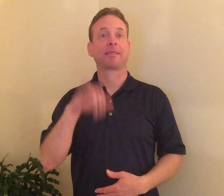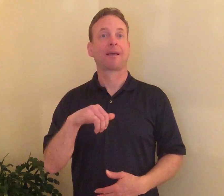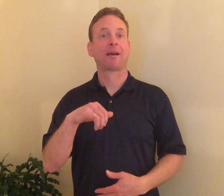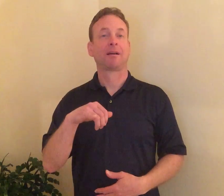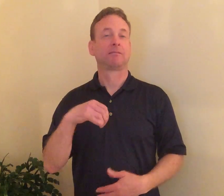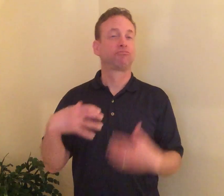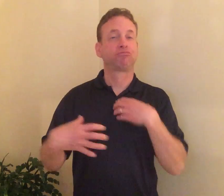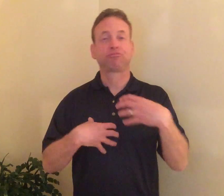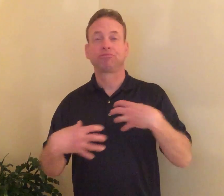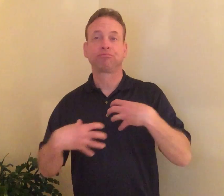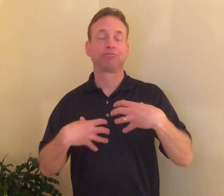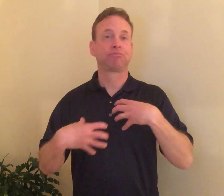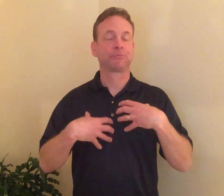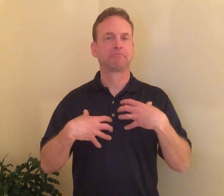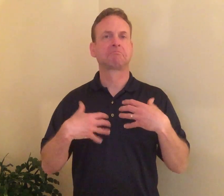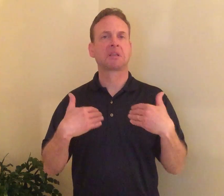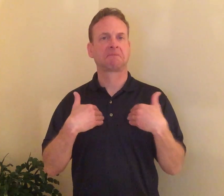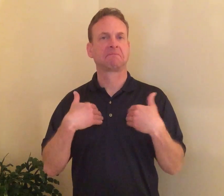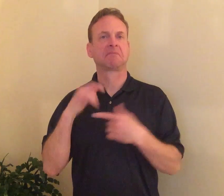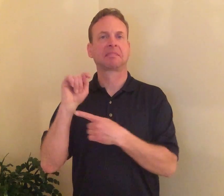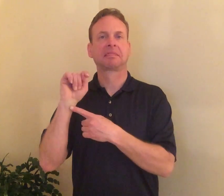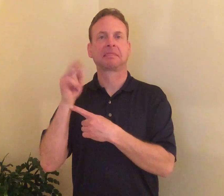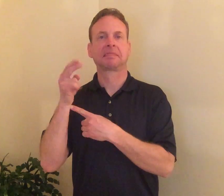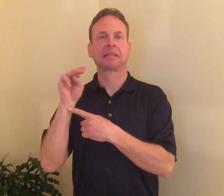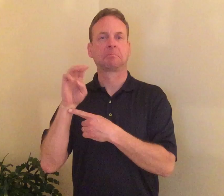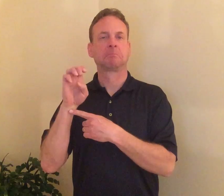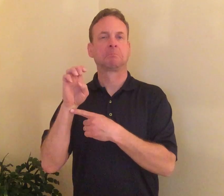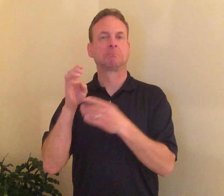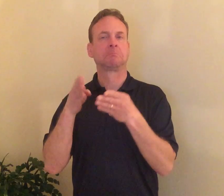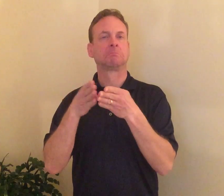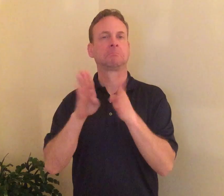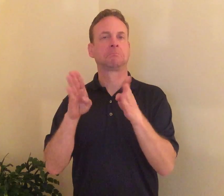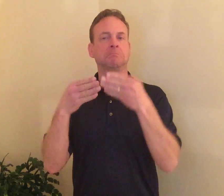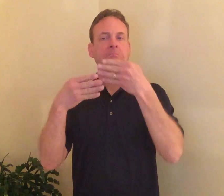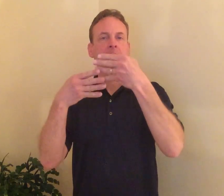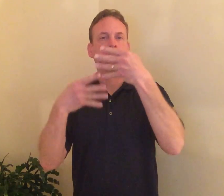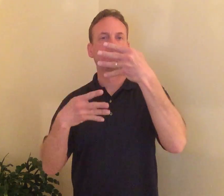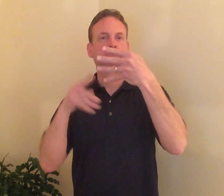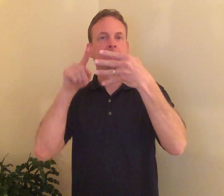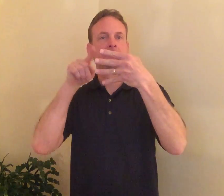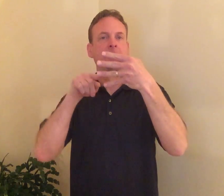The complaints that we received follow themes, consistent complaints that showed up again